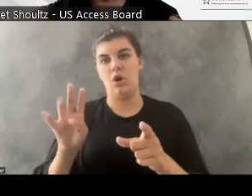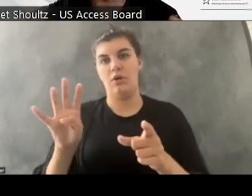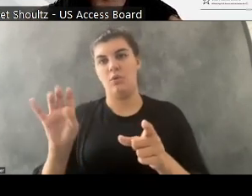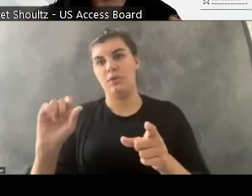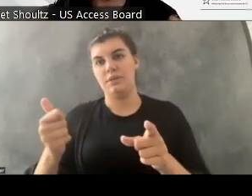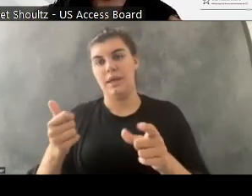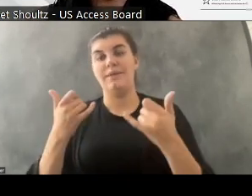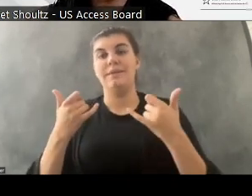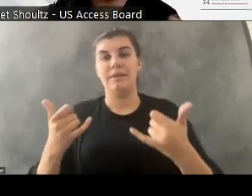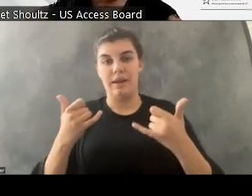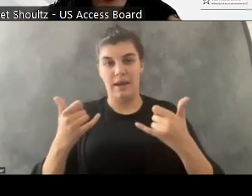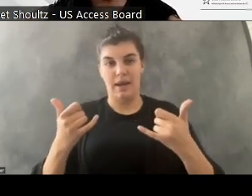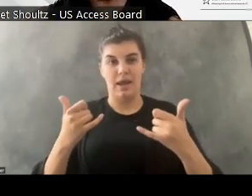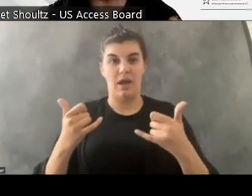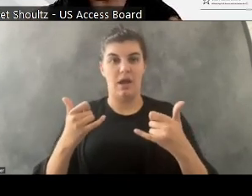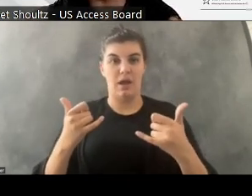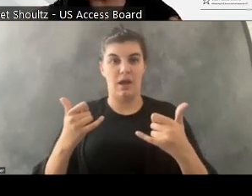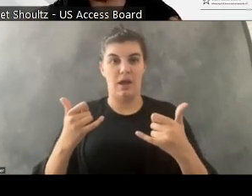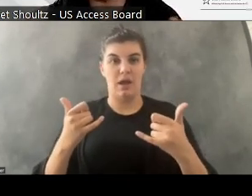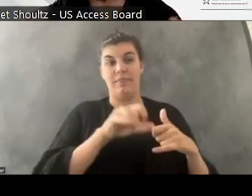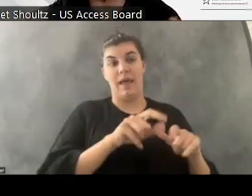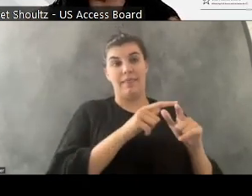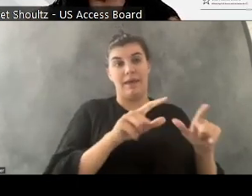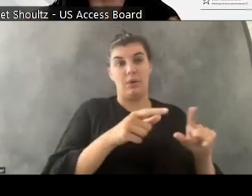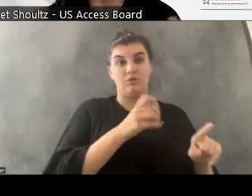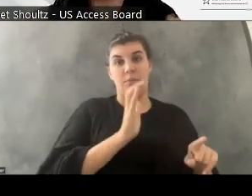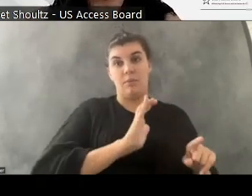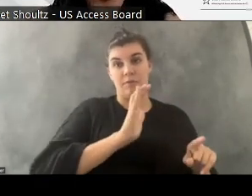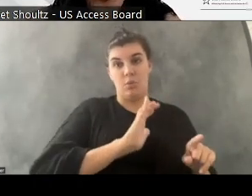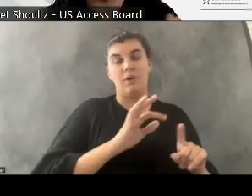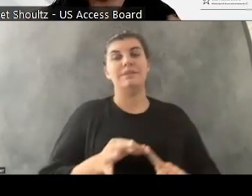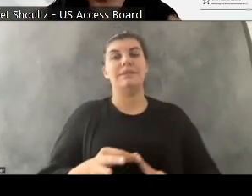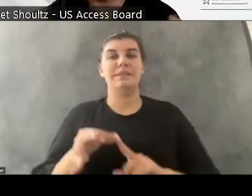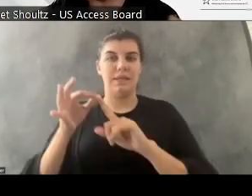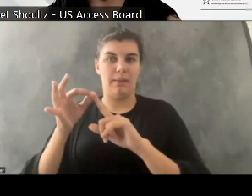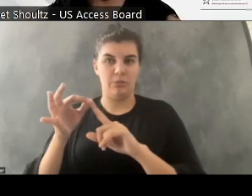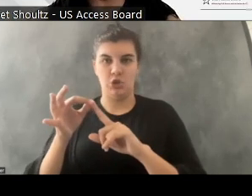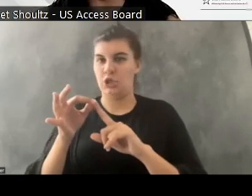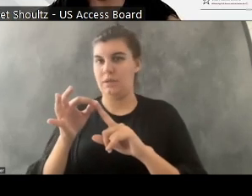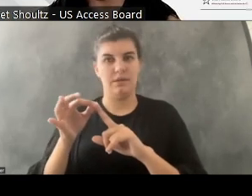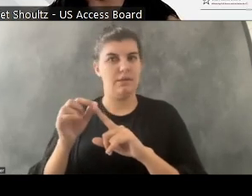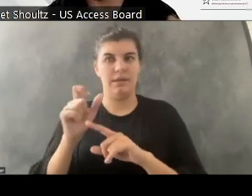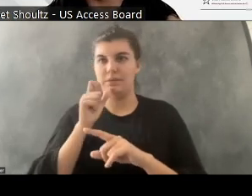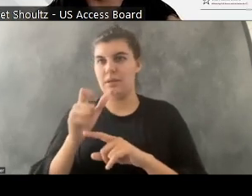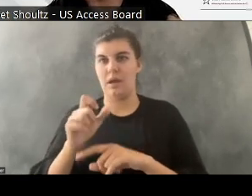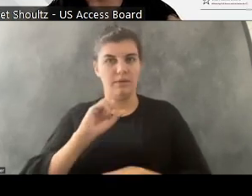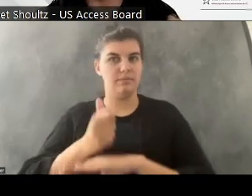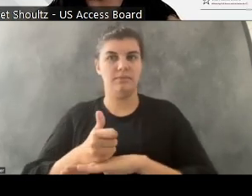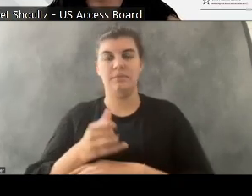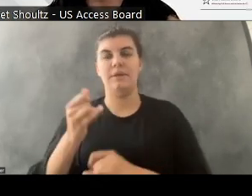So we've now taken that advisory language and it's an exception in the final rule. So final